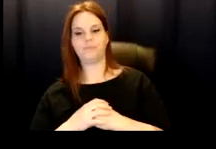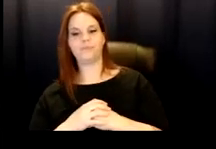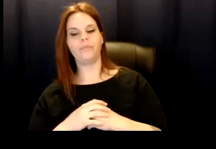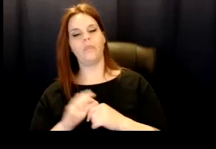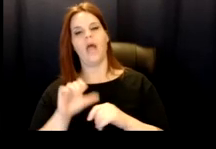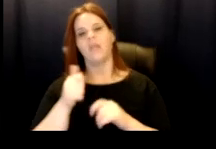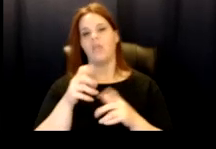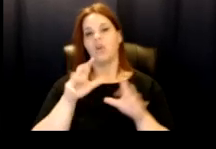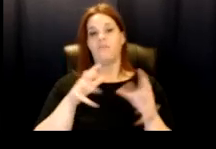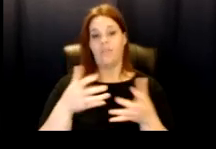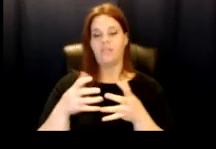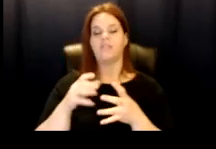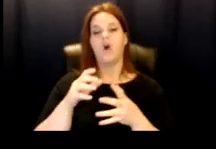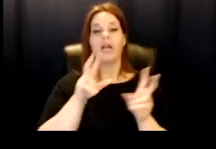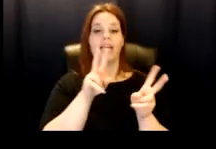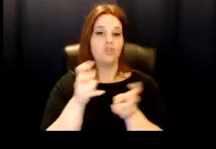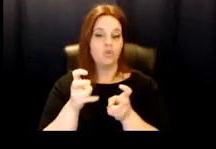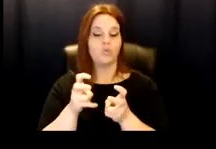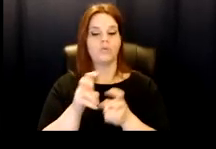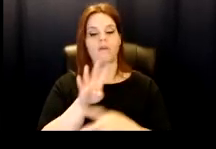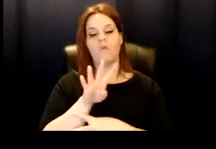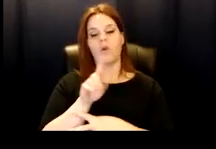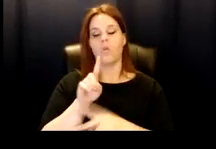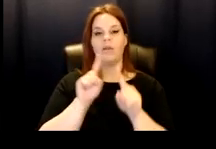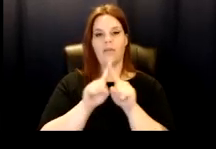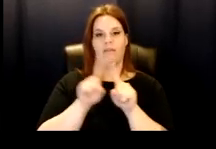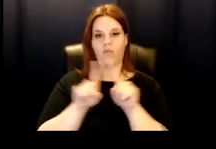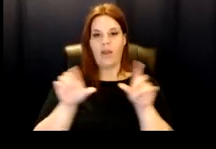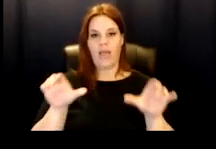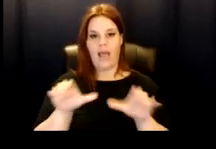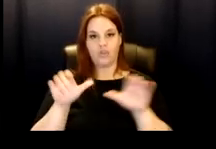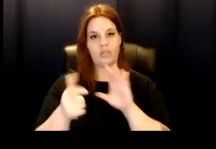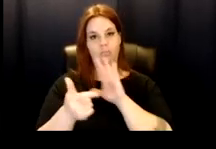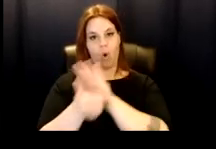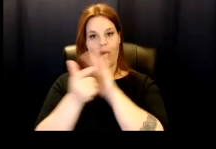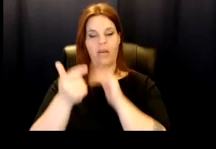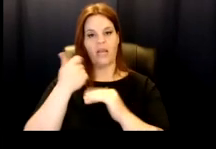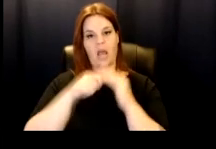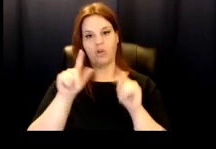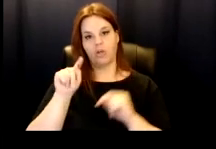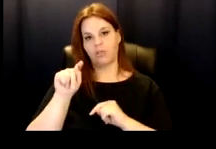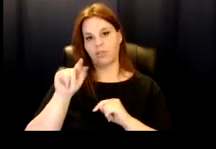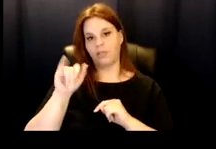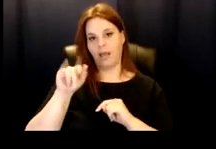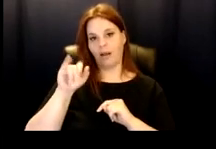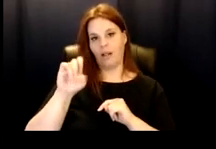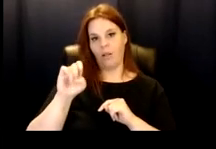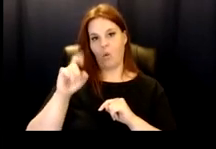have are issues. We have 41 different actions that are prohibited under Title I of the ADA.